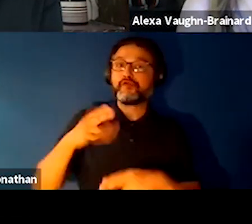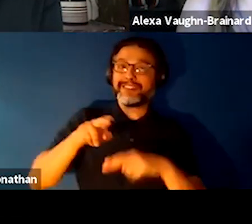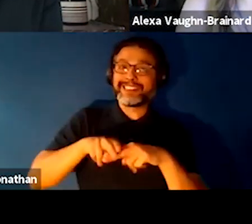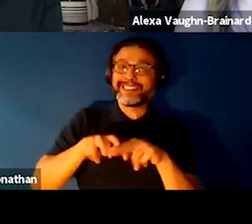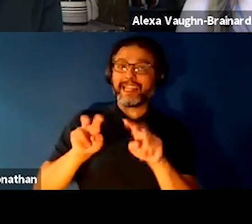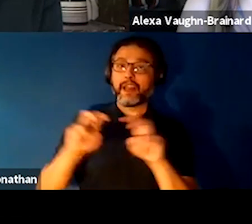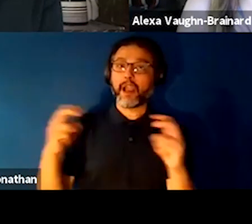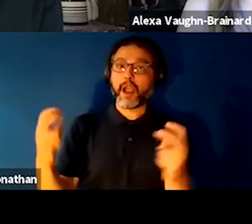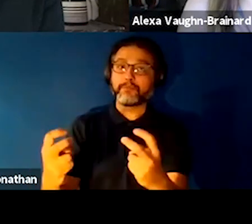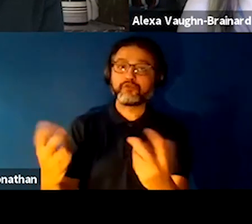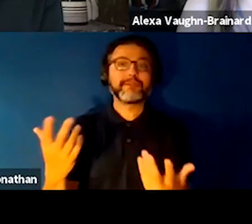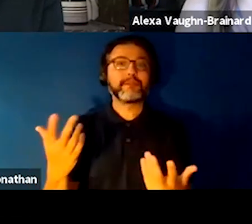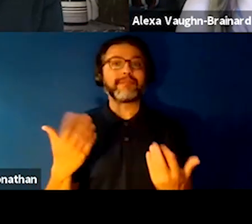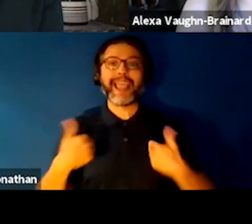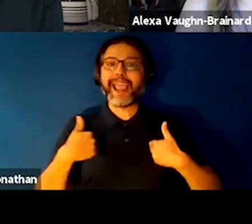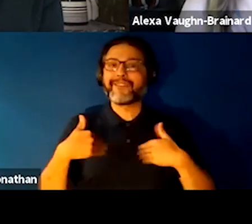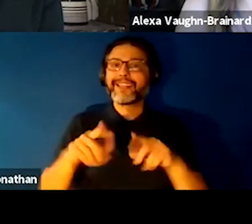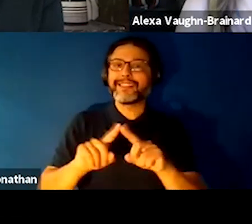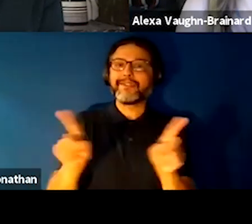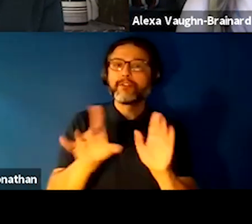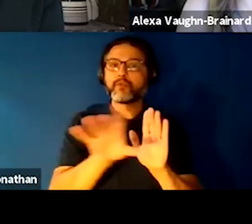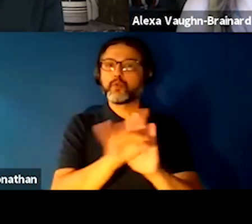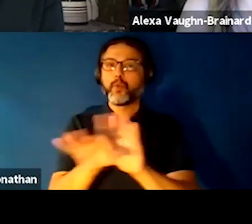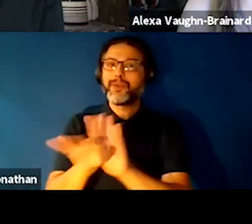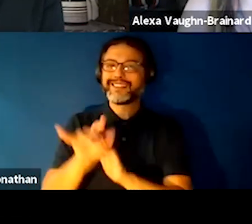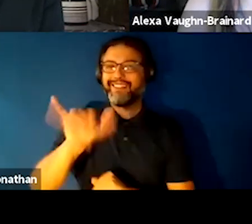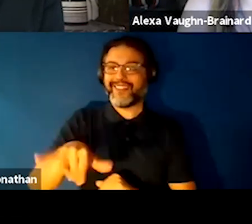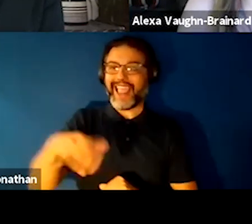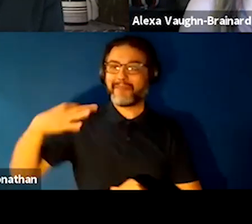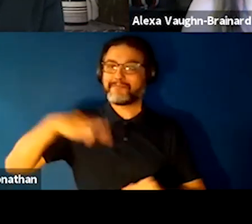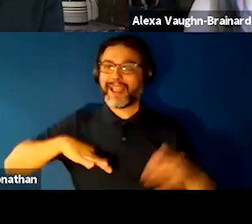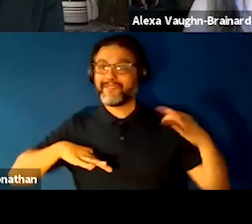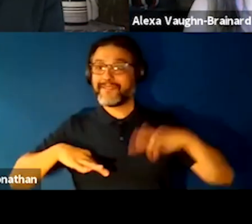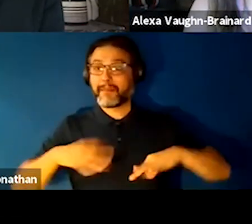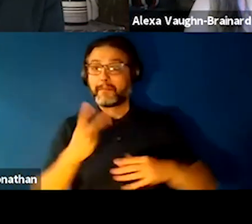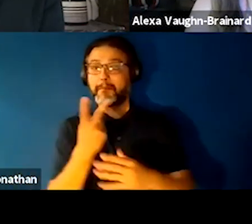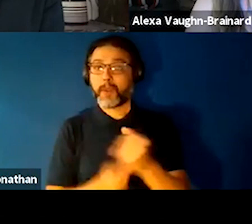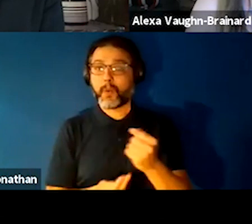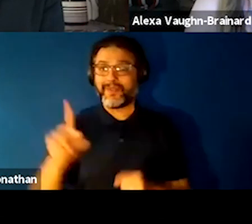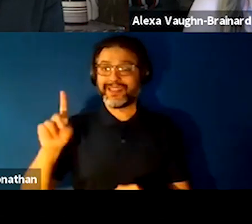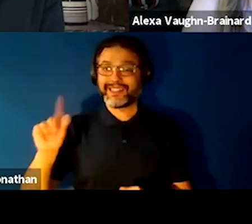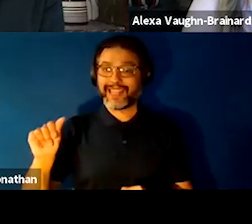All sorts of different things will benefit different disabled and non-disabled groups of people.